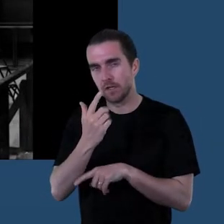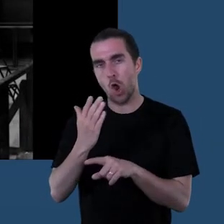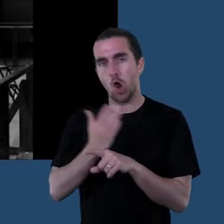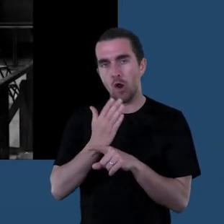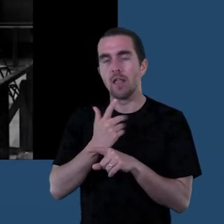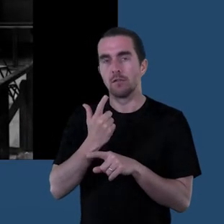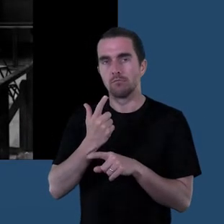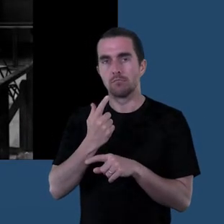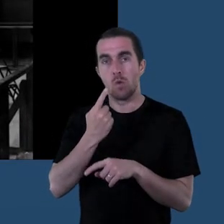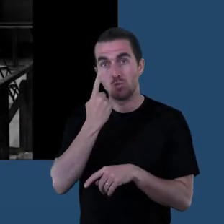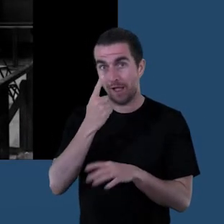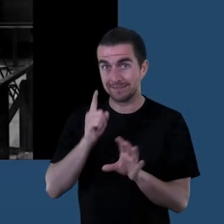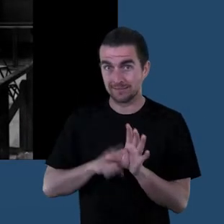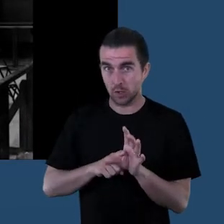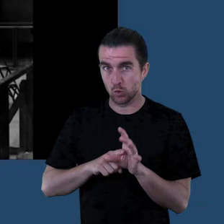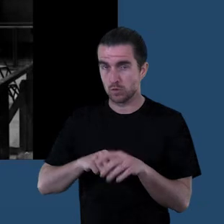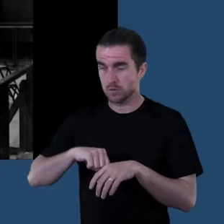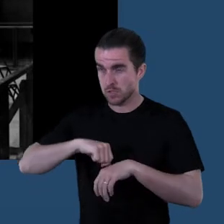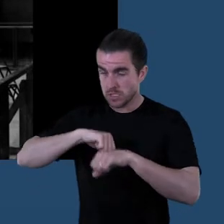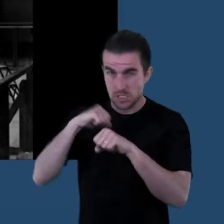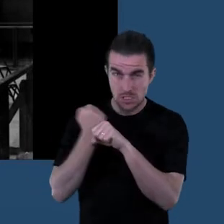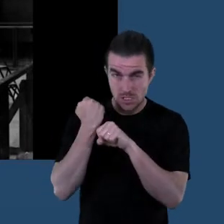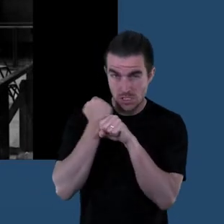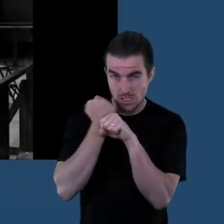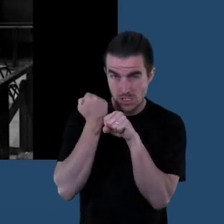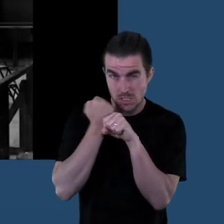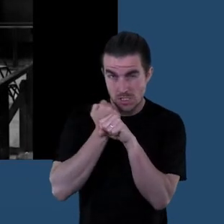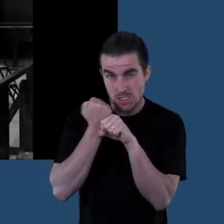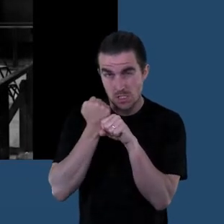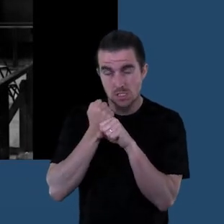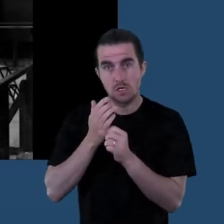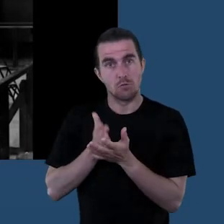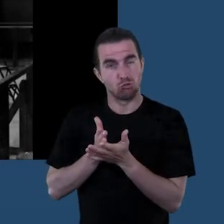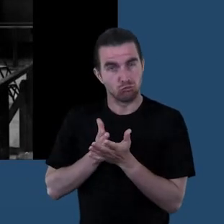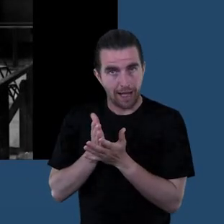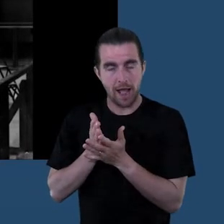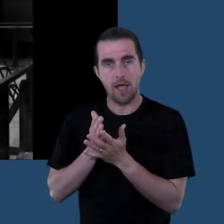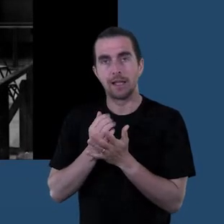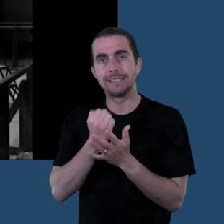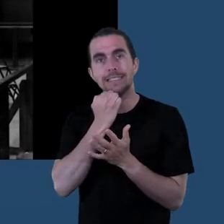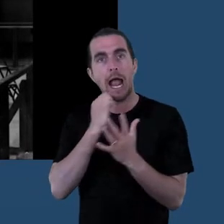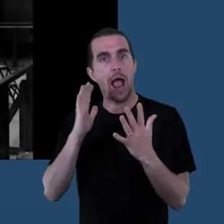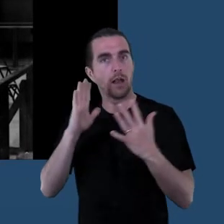It took just over a year to complete. Set to work building a life-size model of a blue whale.